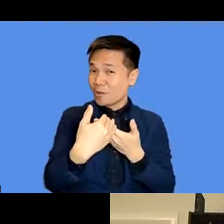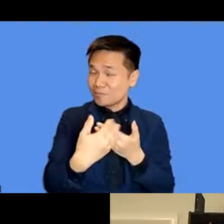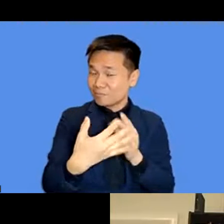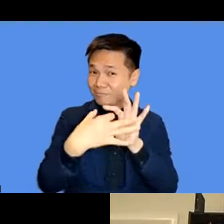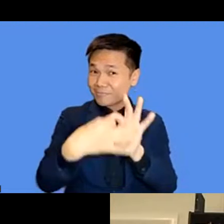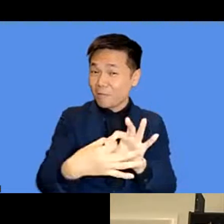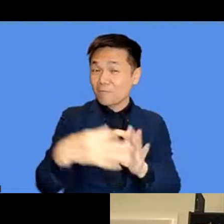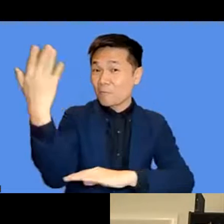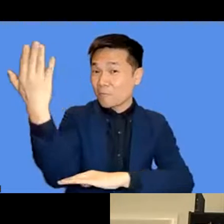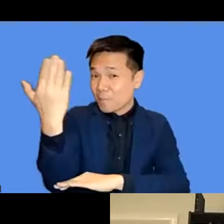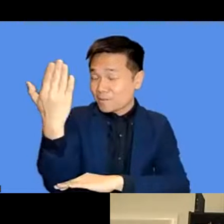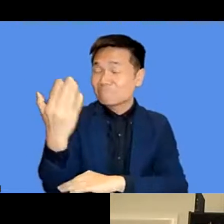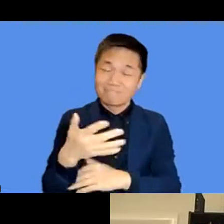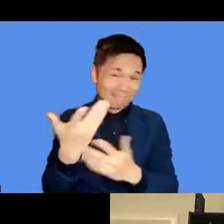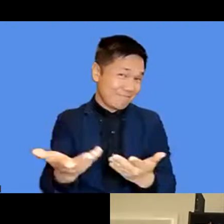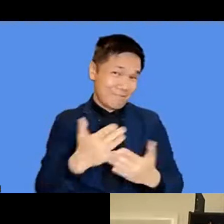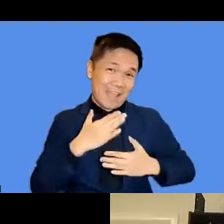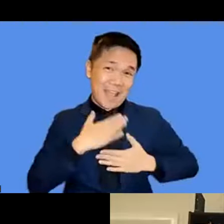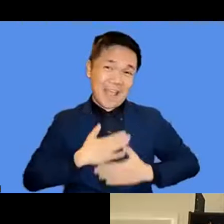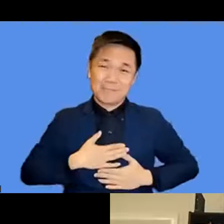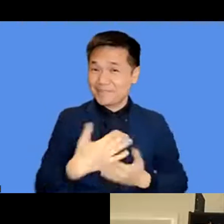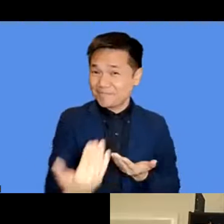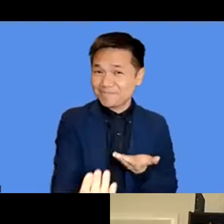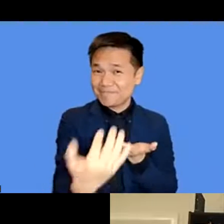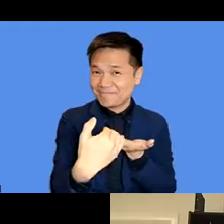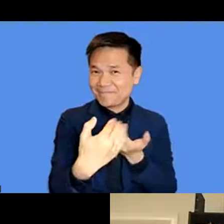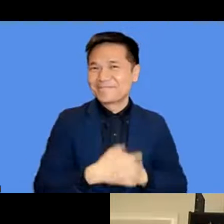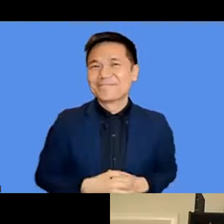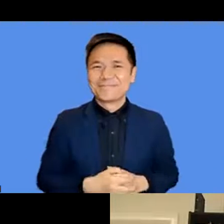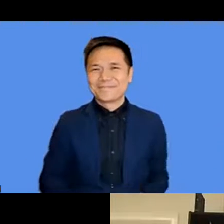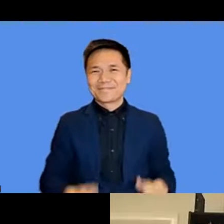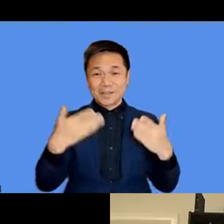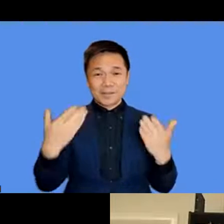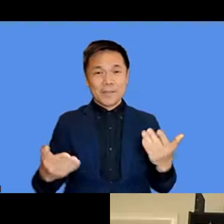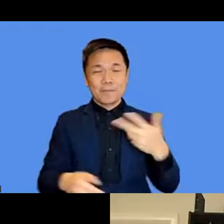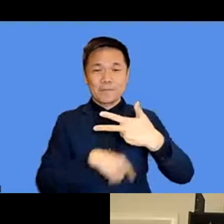I'd like to now introduce our three presenters for today.